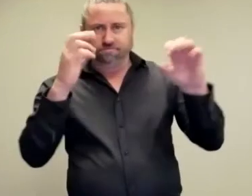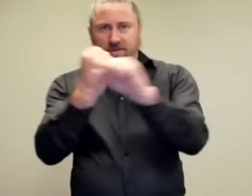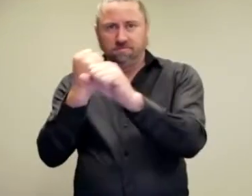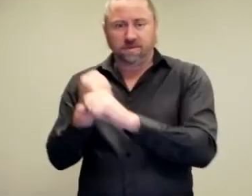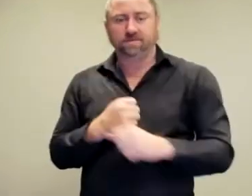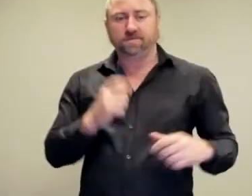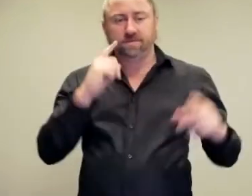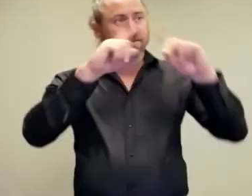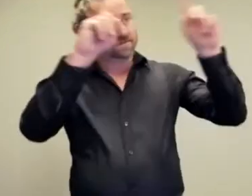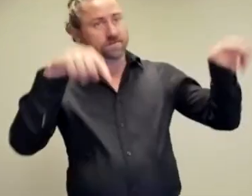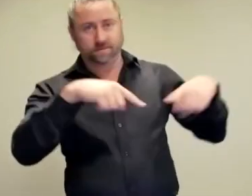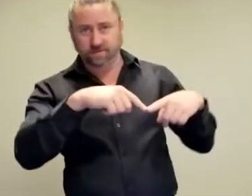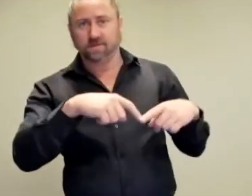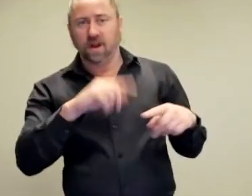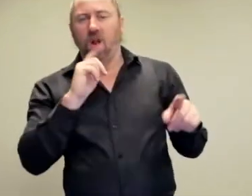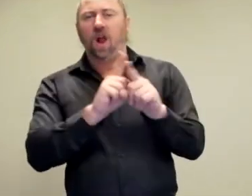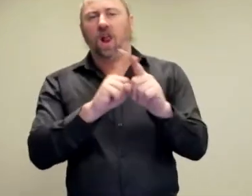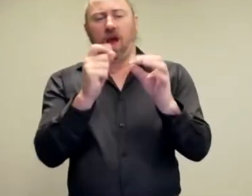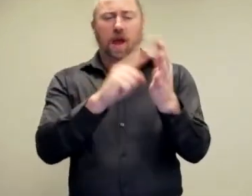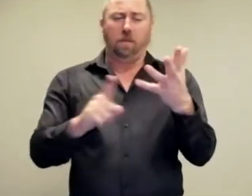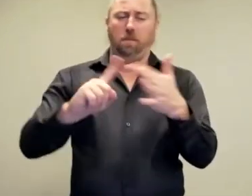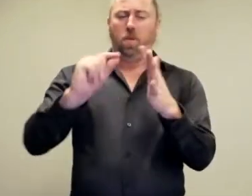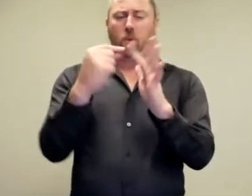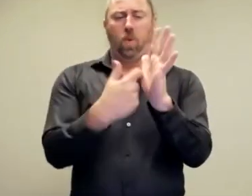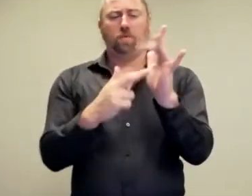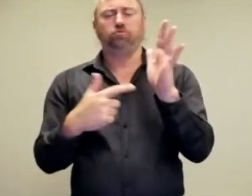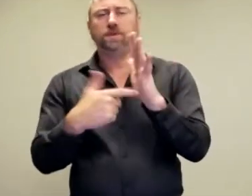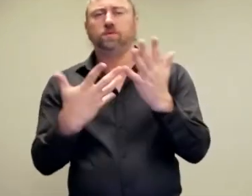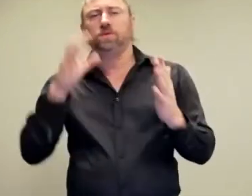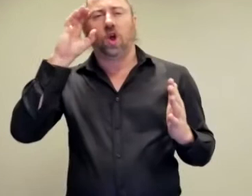appears as a one-to-one blueprint or diagram and corresponds to our corporal